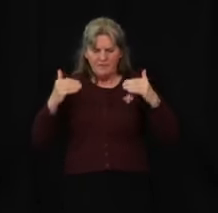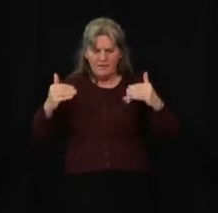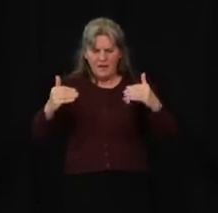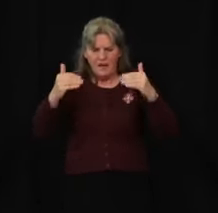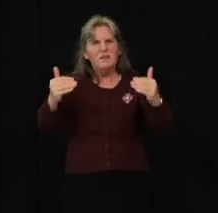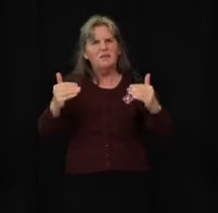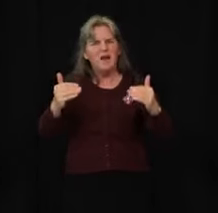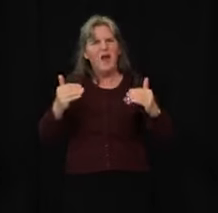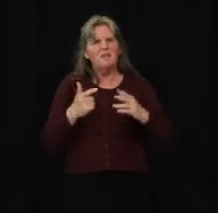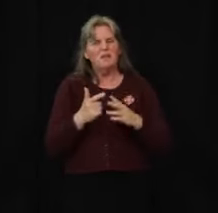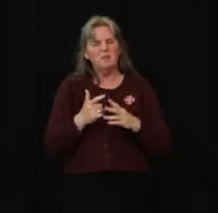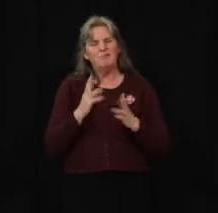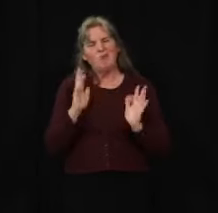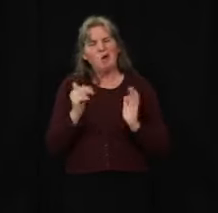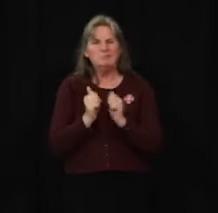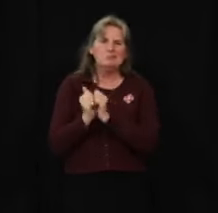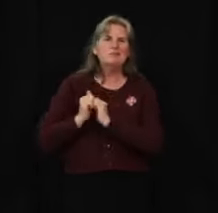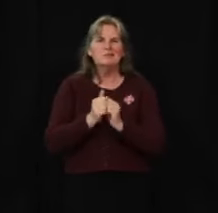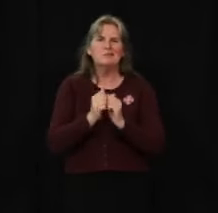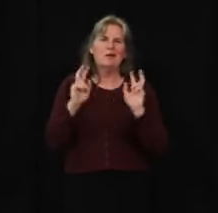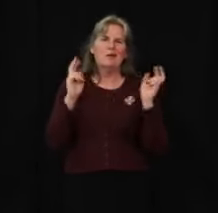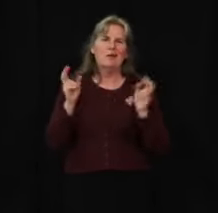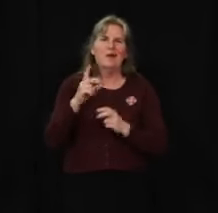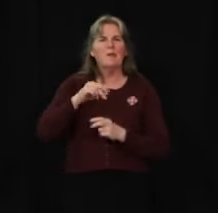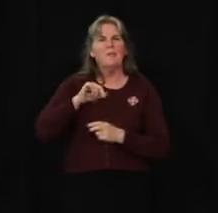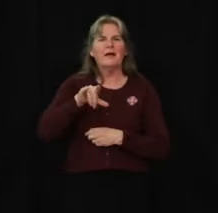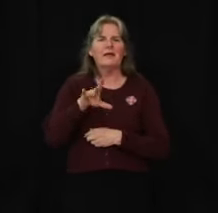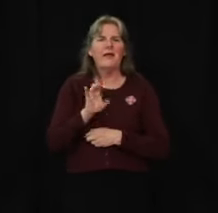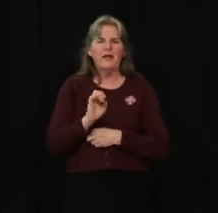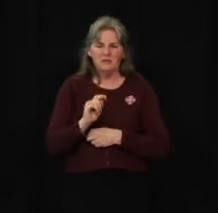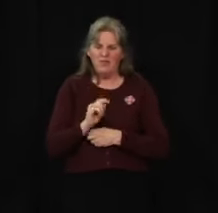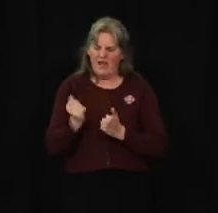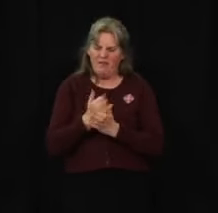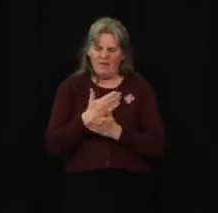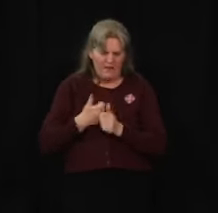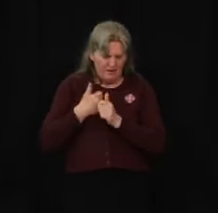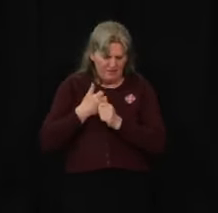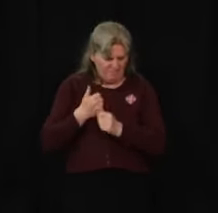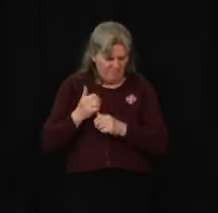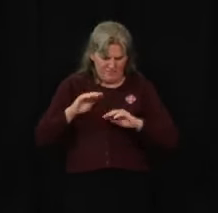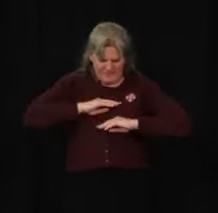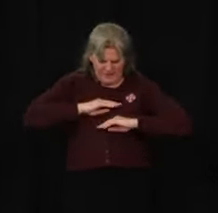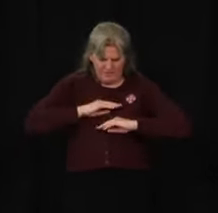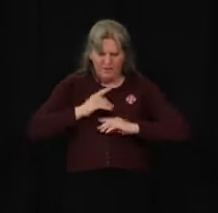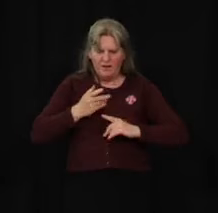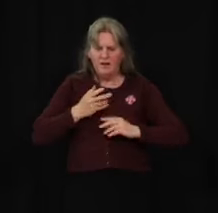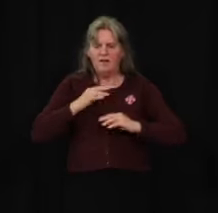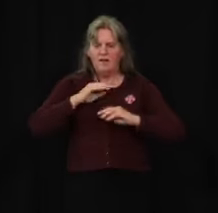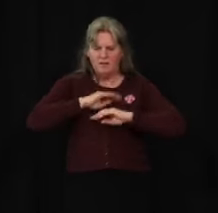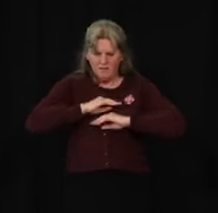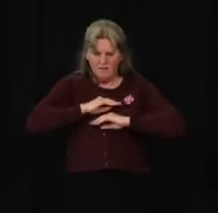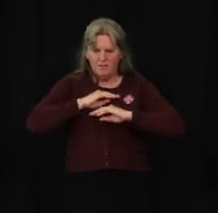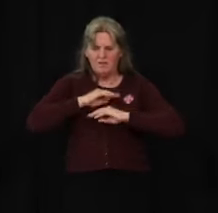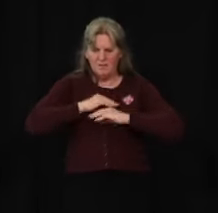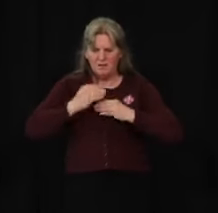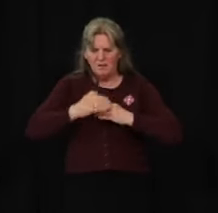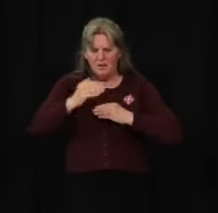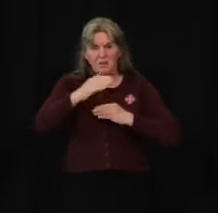Lots to announce today. Lots in this new phase as we go down that road of being prepared